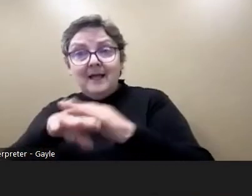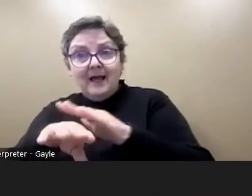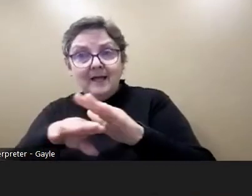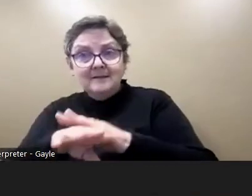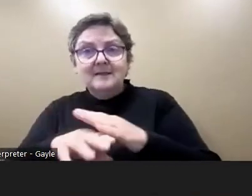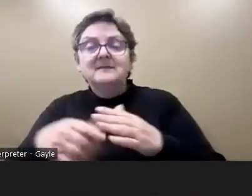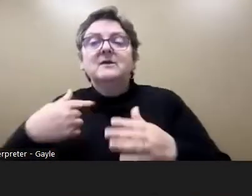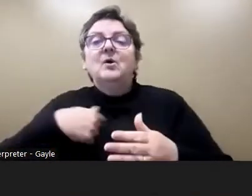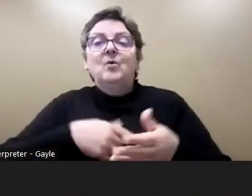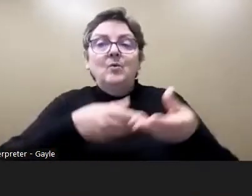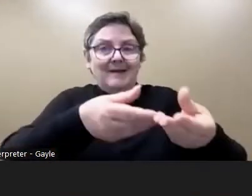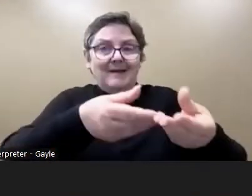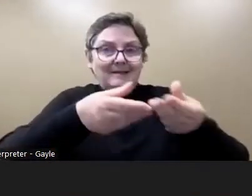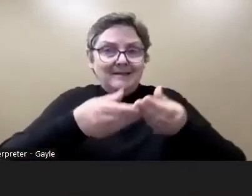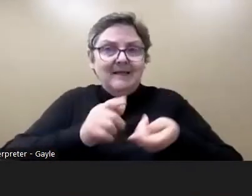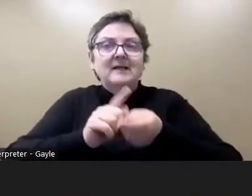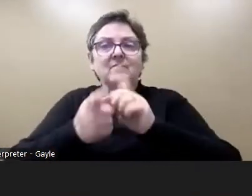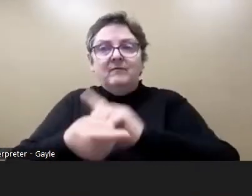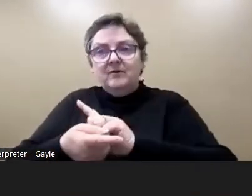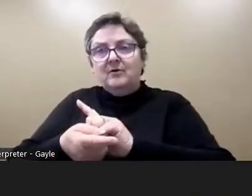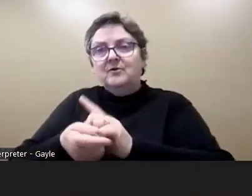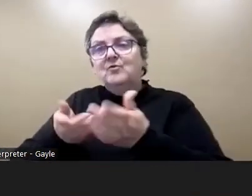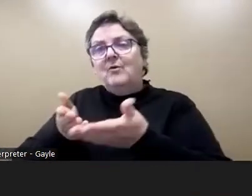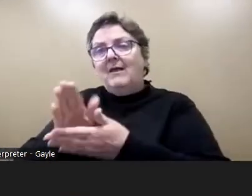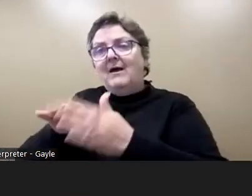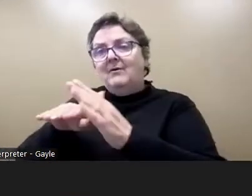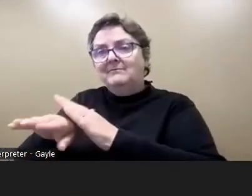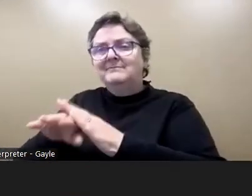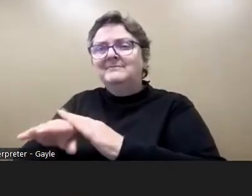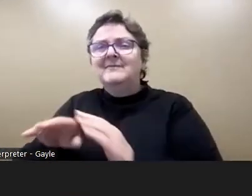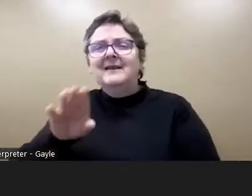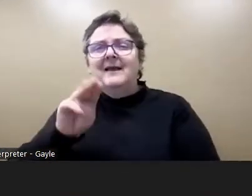to have those international standards of what it means